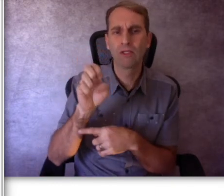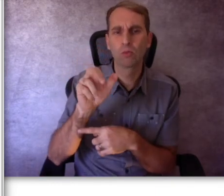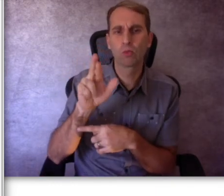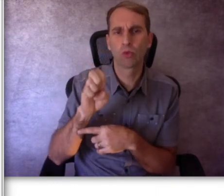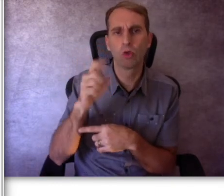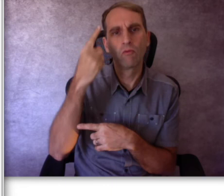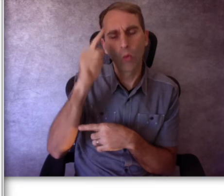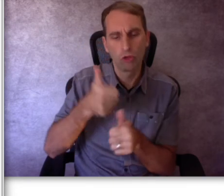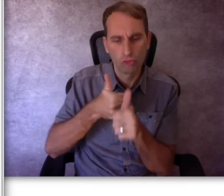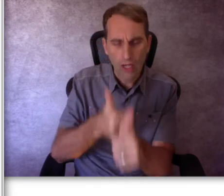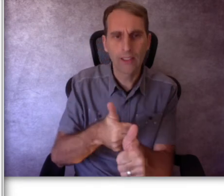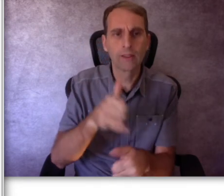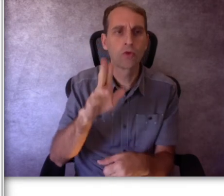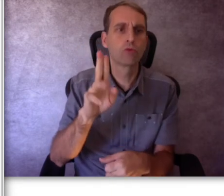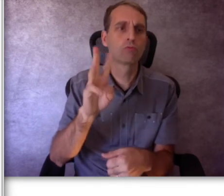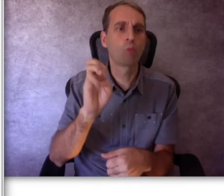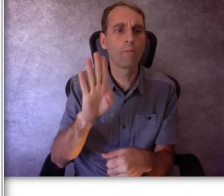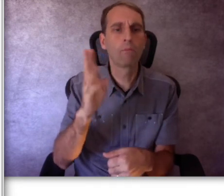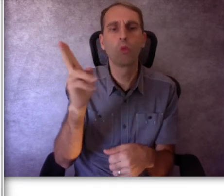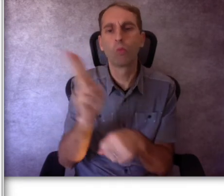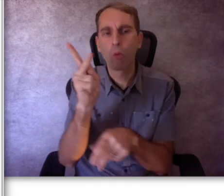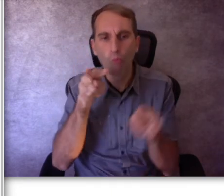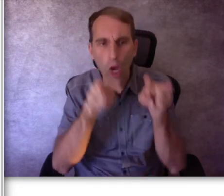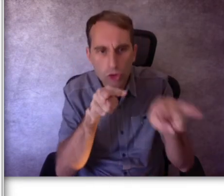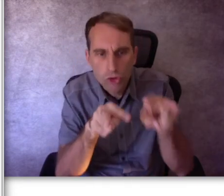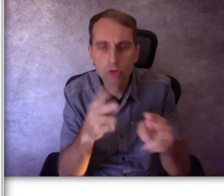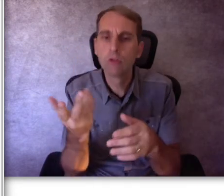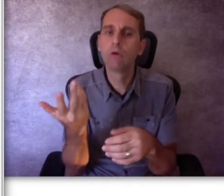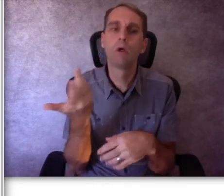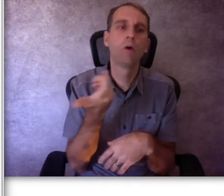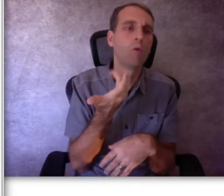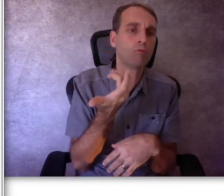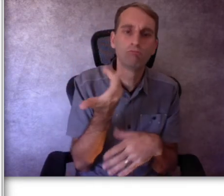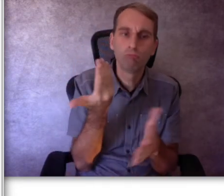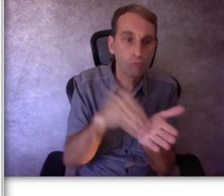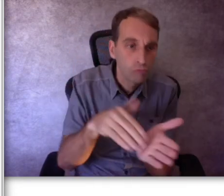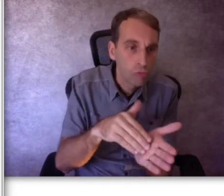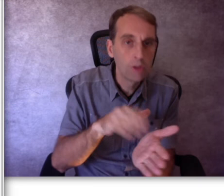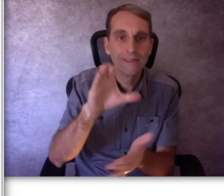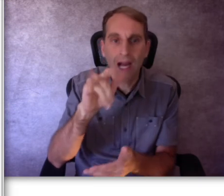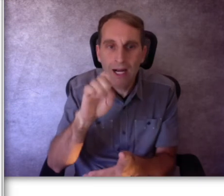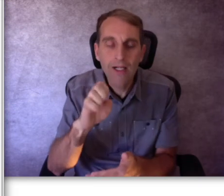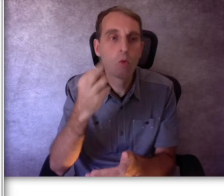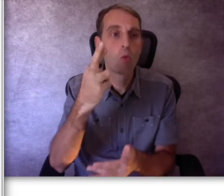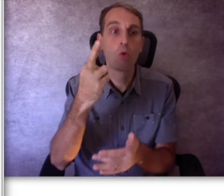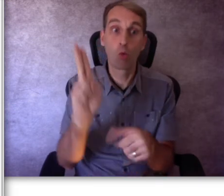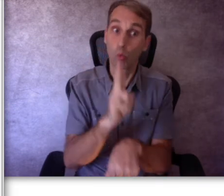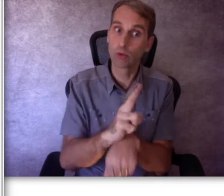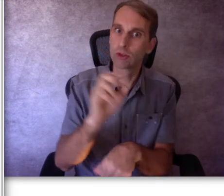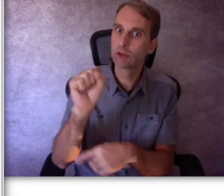in terms of features for tracking web users or amount of citations